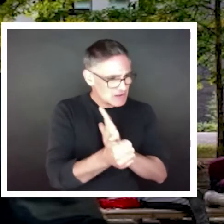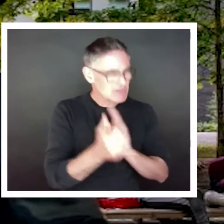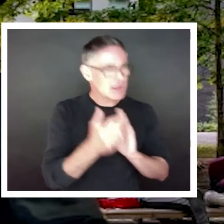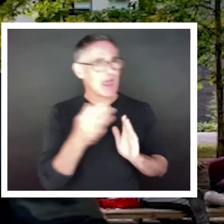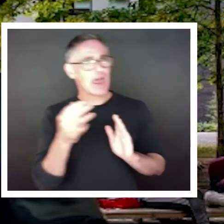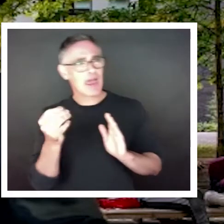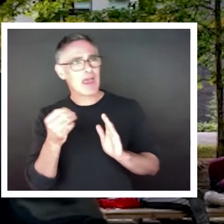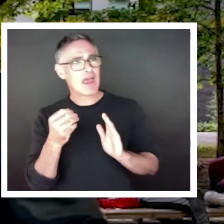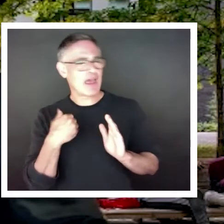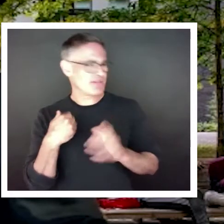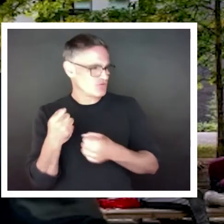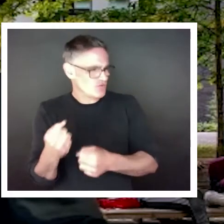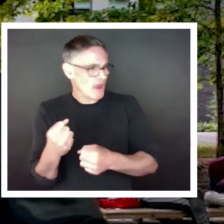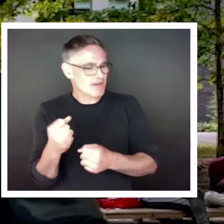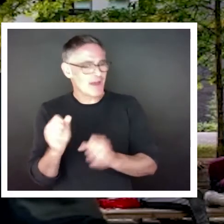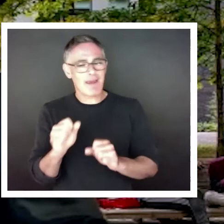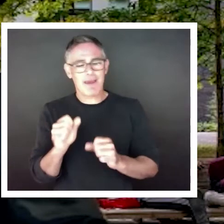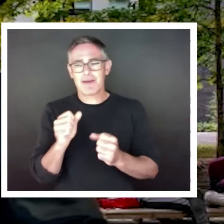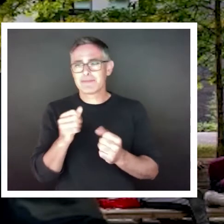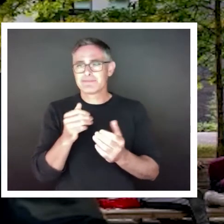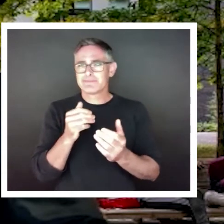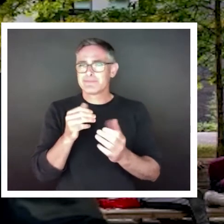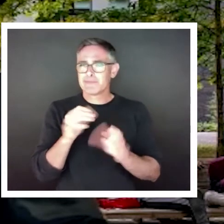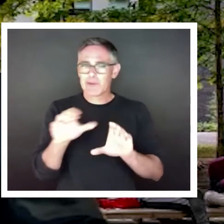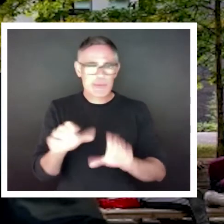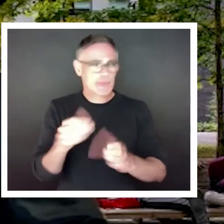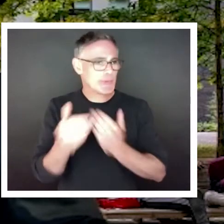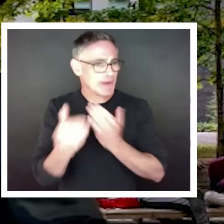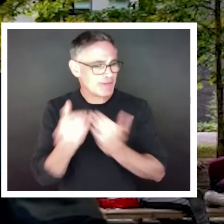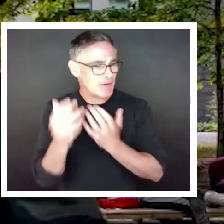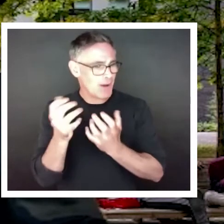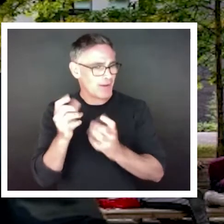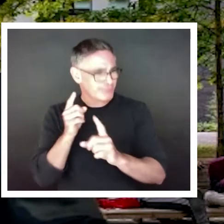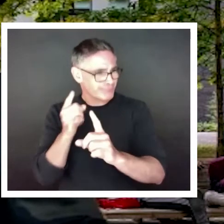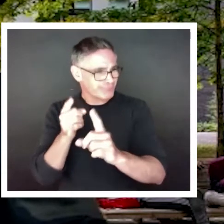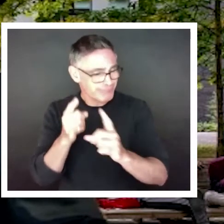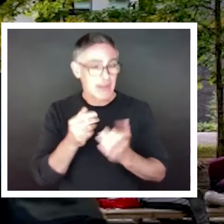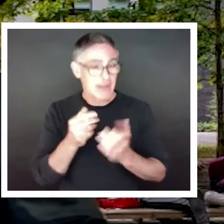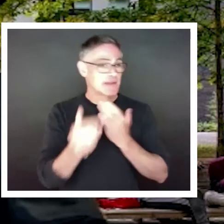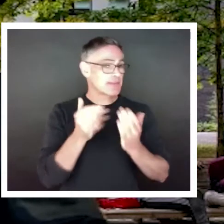It doesn't matter if my strengths aren't as flashy, or impactful as others.